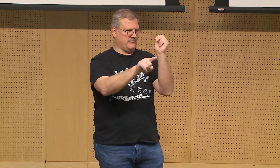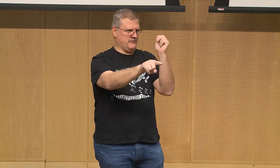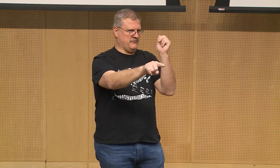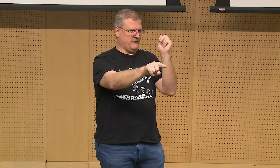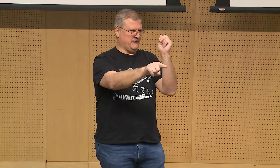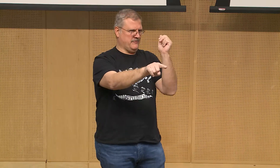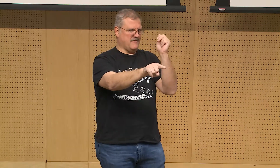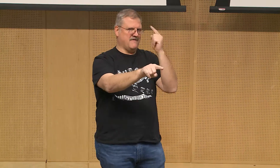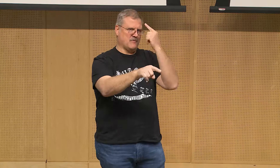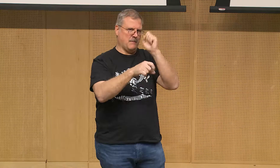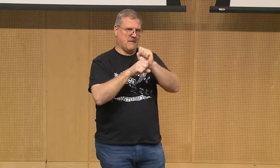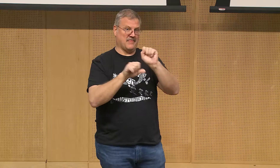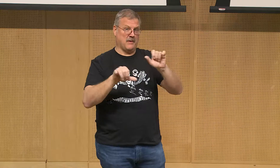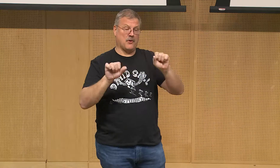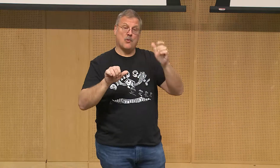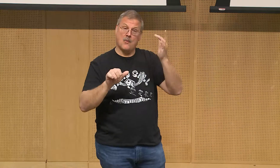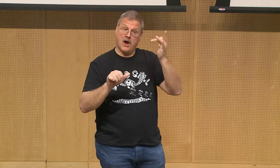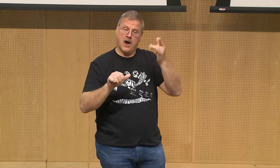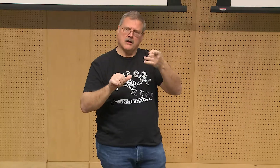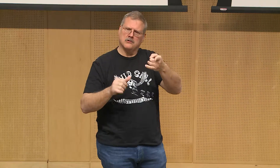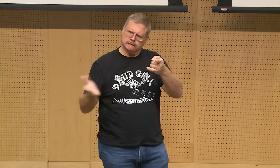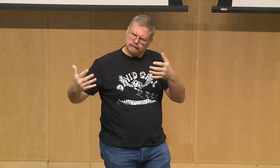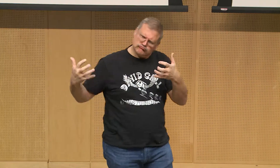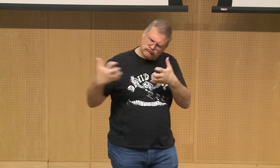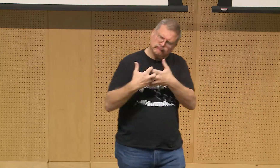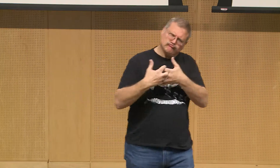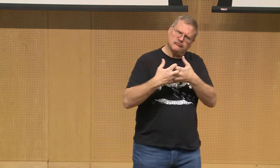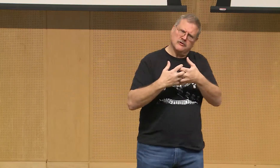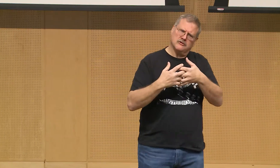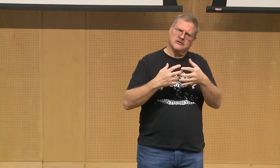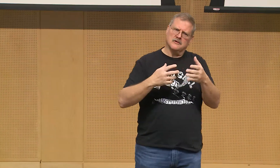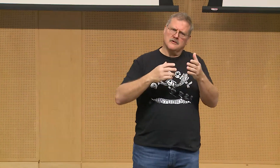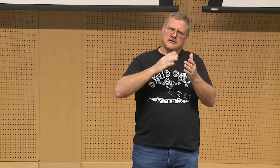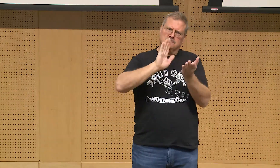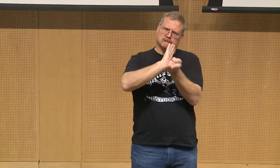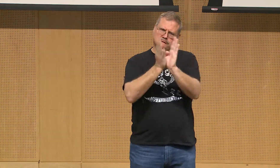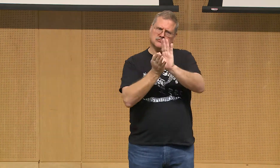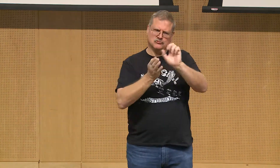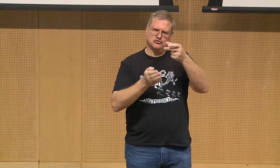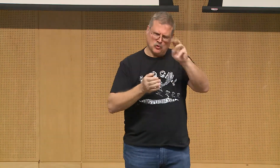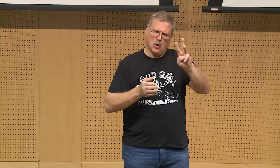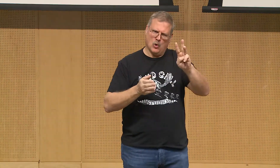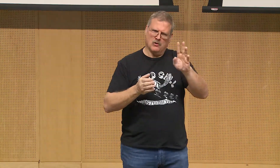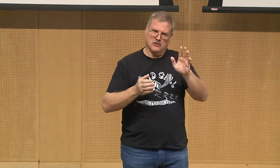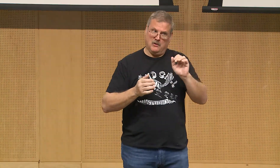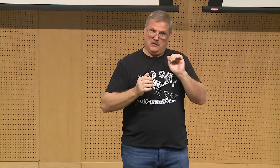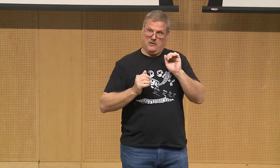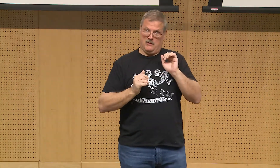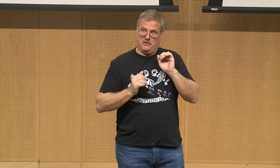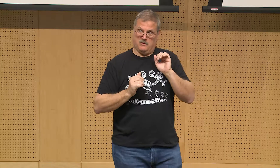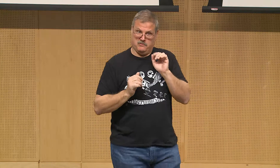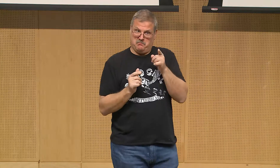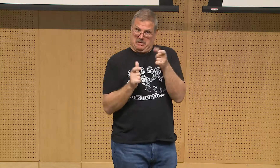Also, Nancy is here, and the reason being is, we've collaborated, having an exhibit at the Dyer.